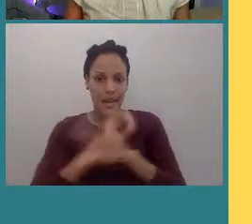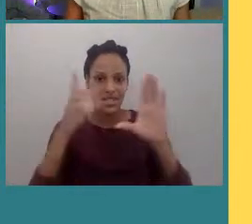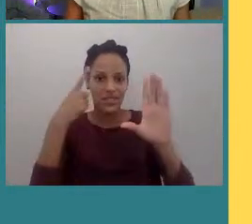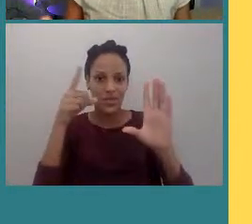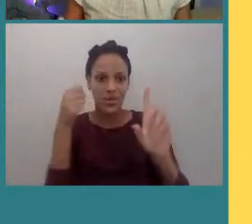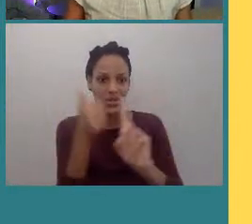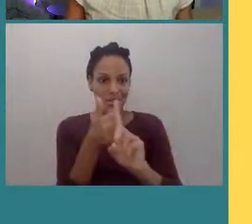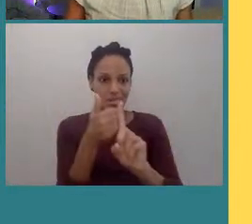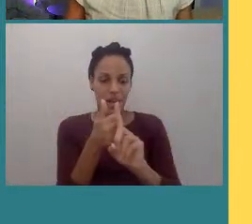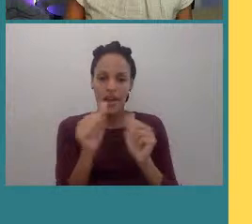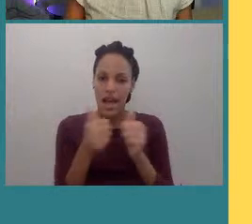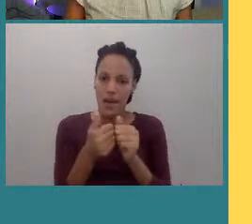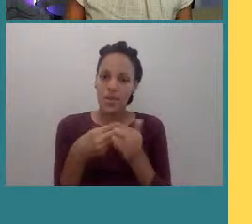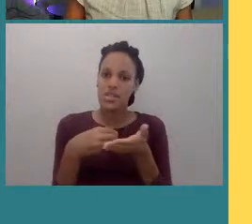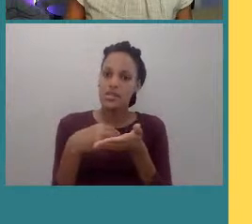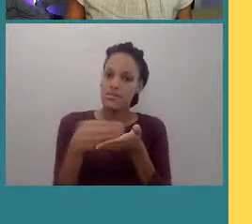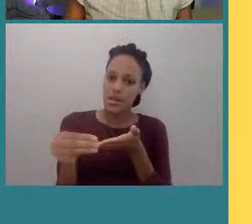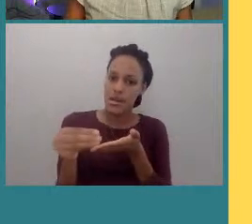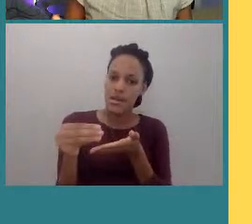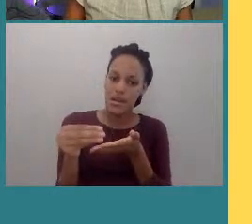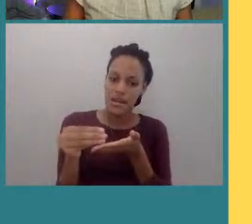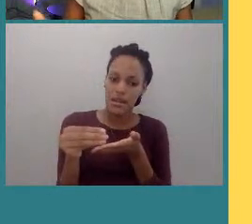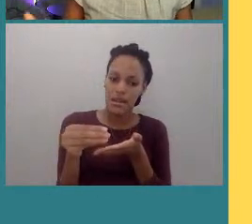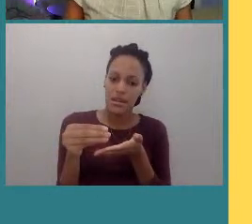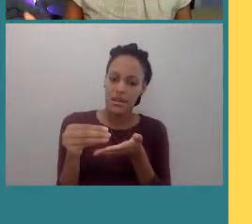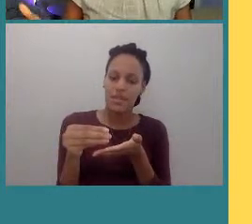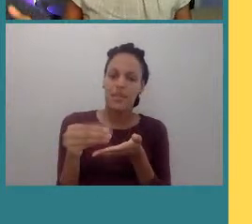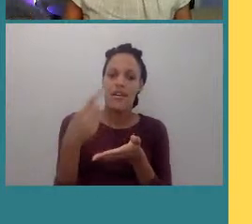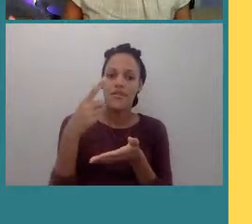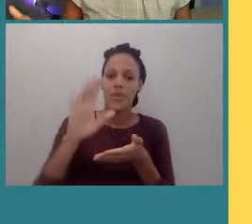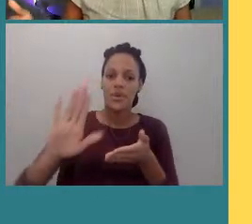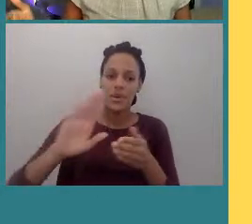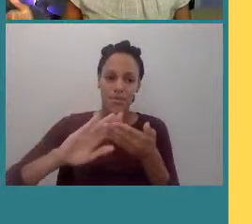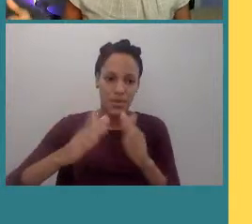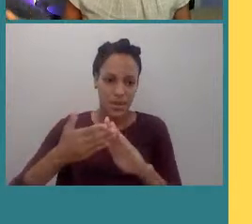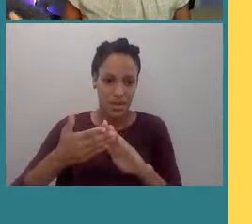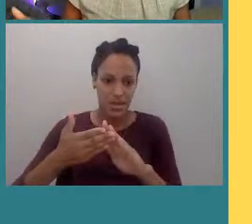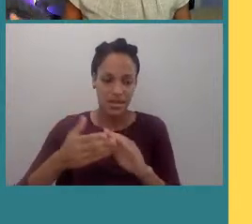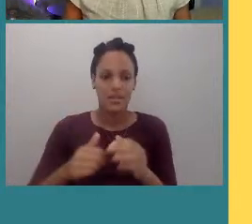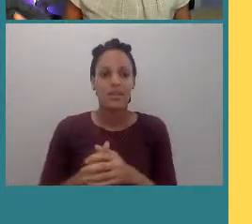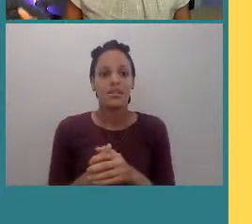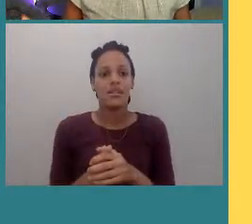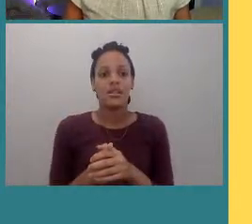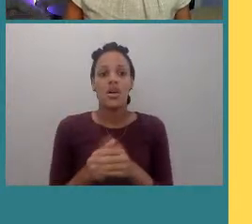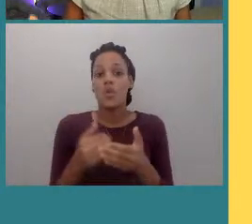all of your connections in a safe place. You don't just email these people right away.